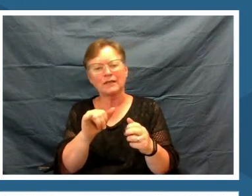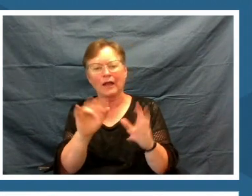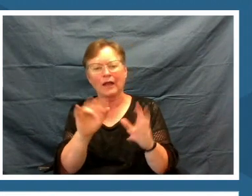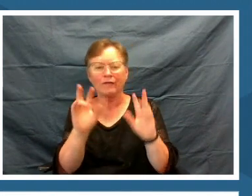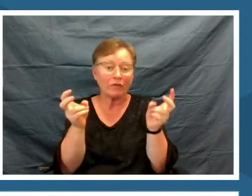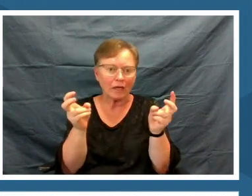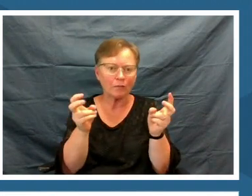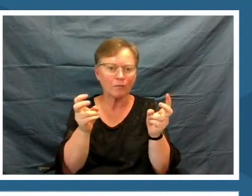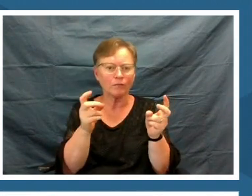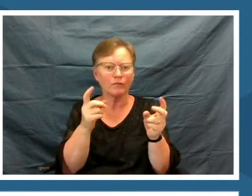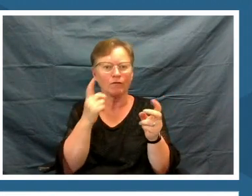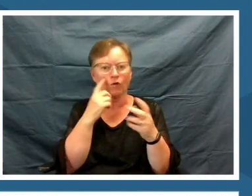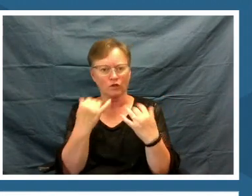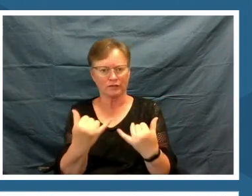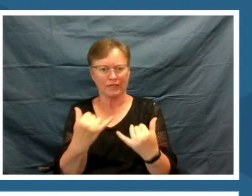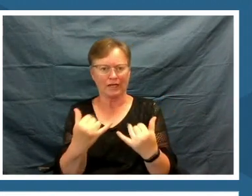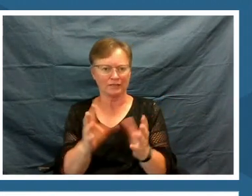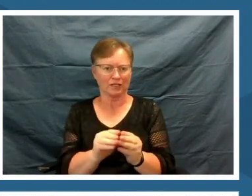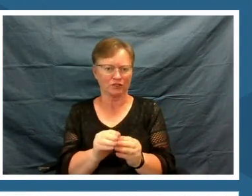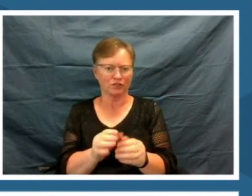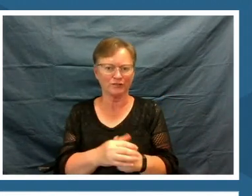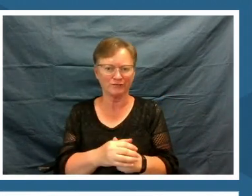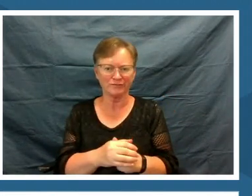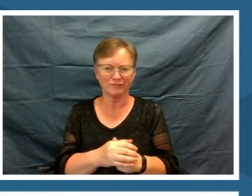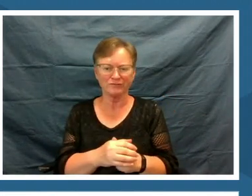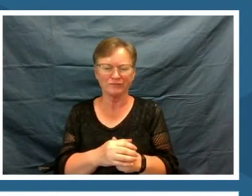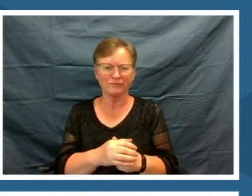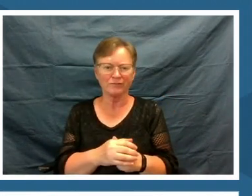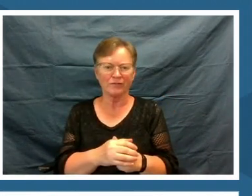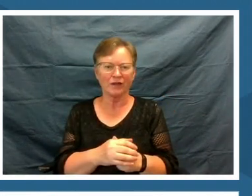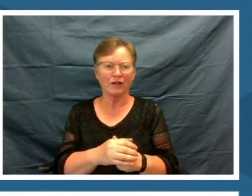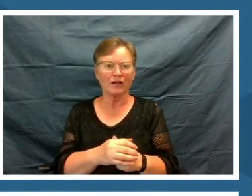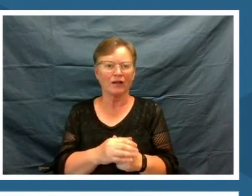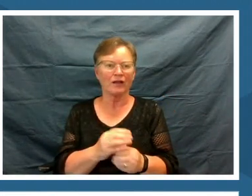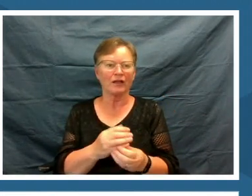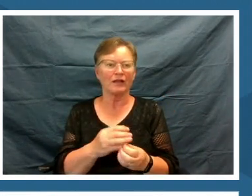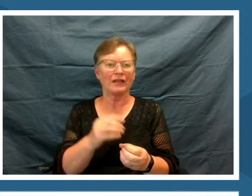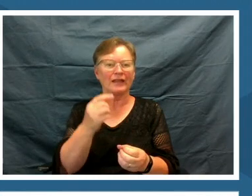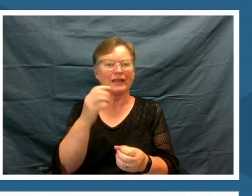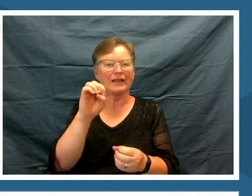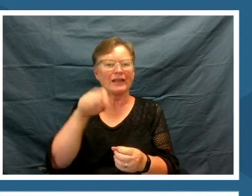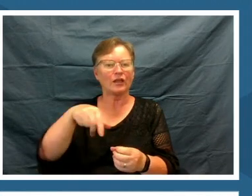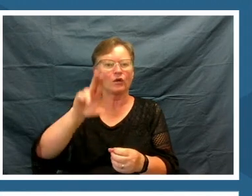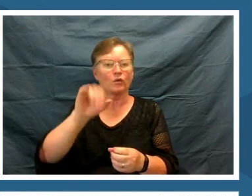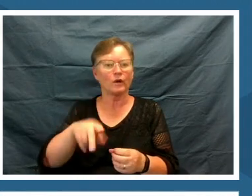of today's session equip hq is currently in its final